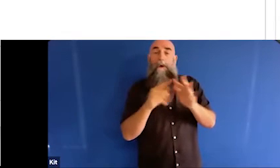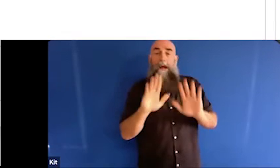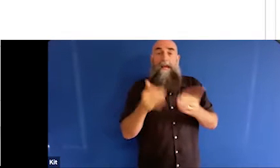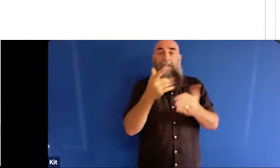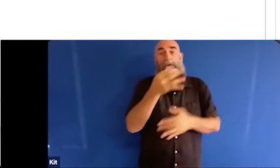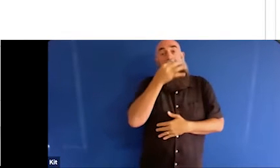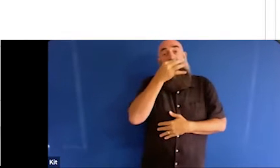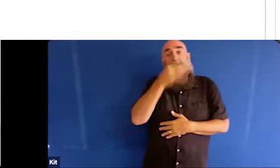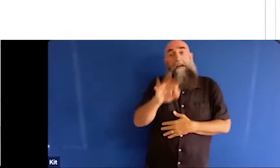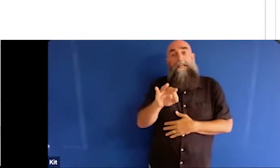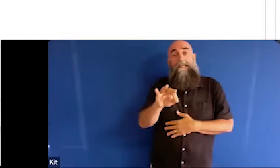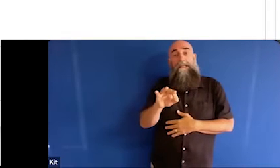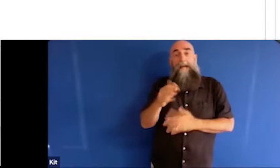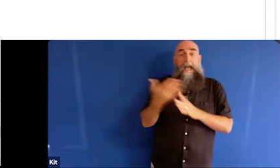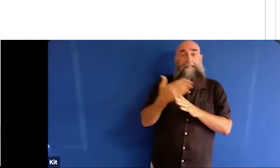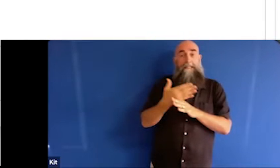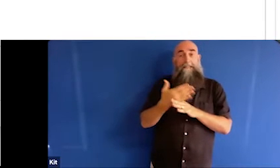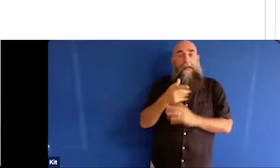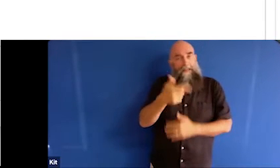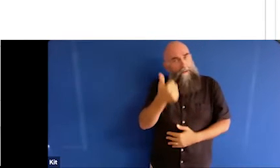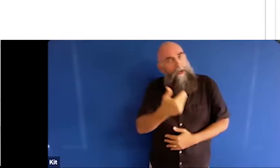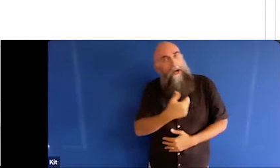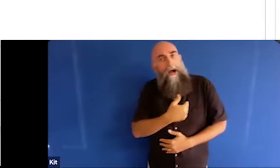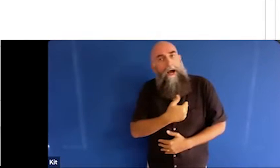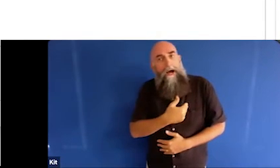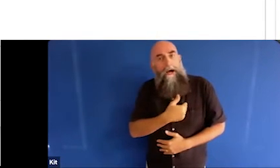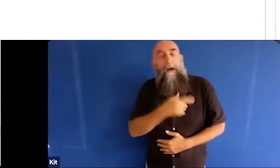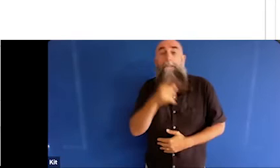you'd have to pay for it. That's an in kind contribution and that has should be done in